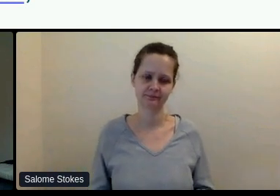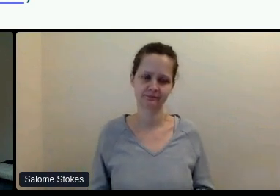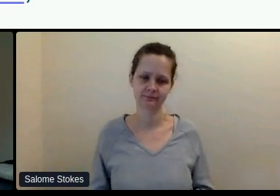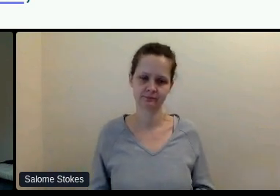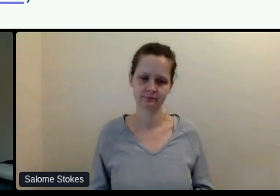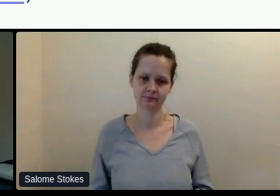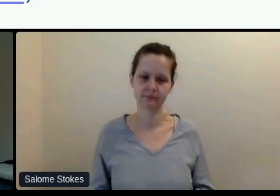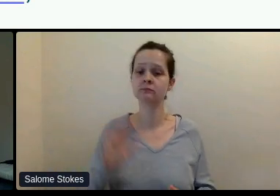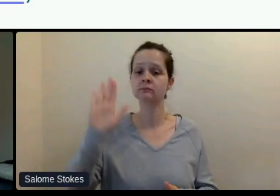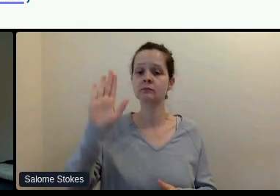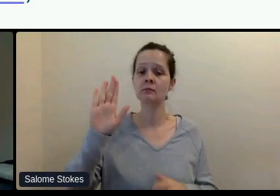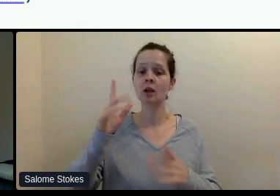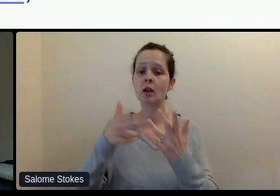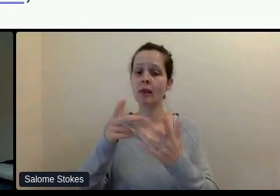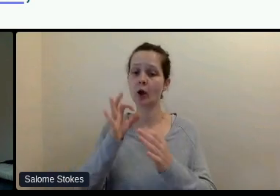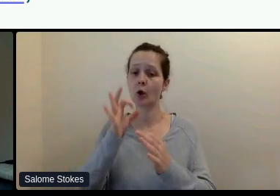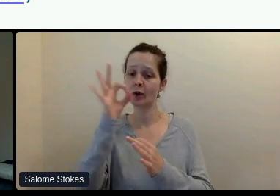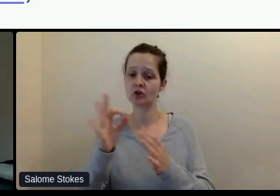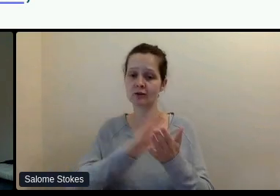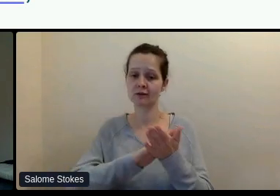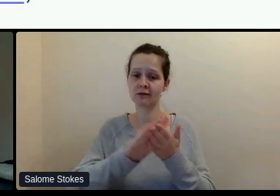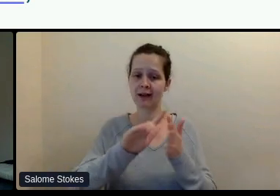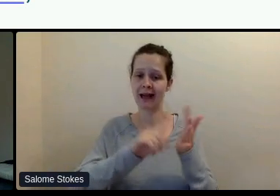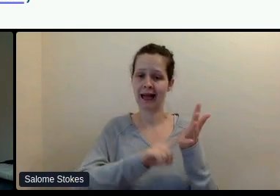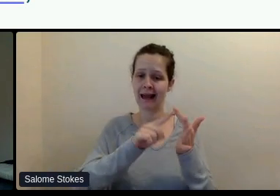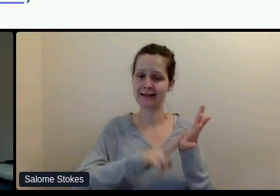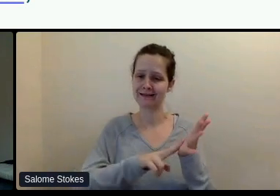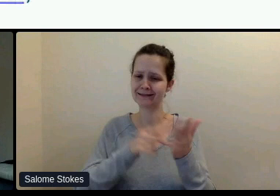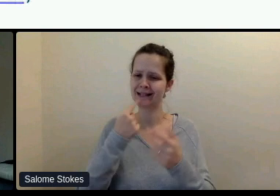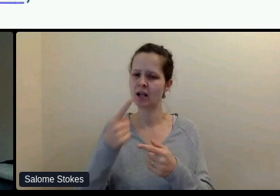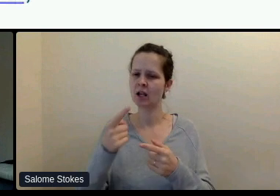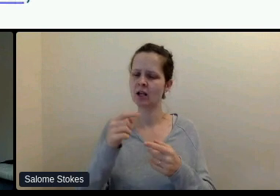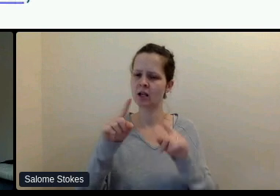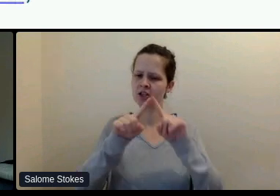We've had a question from Helen about the slides and yes I think all the slides will be available